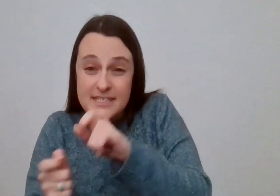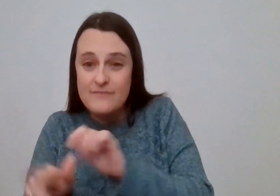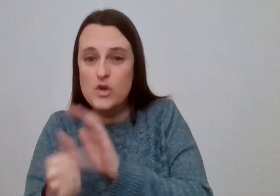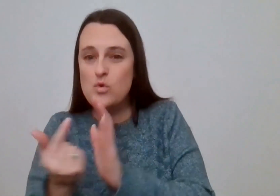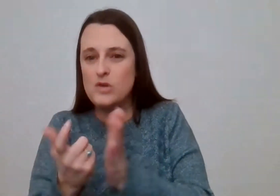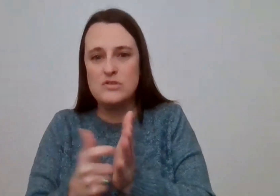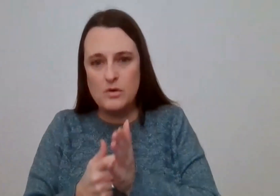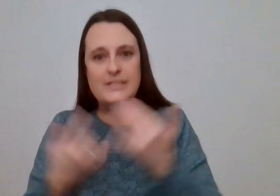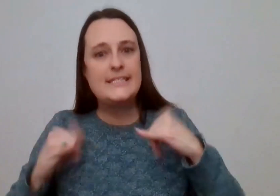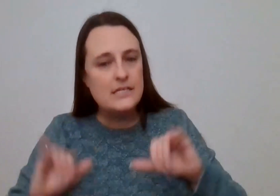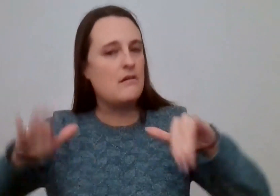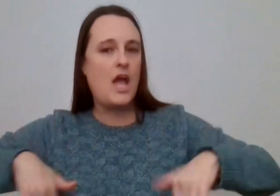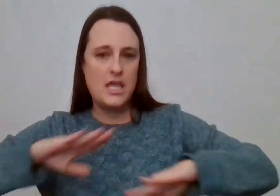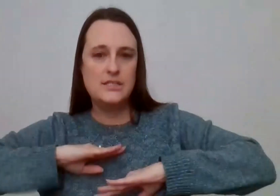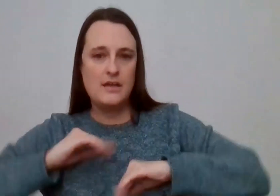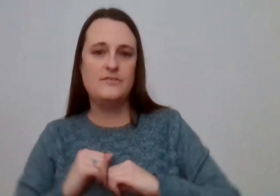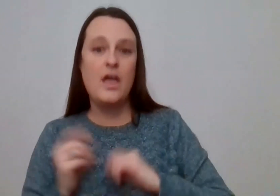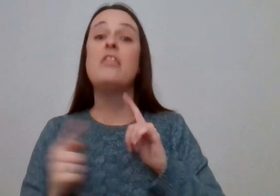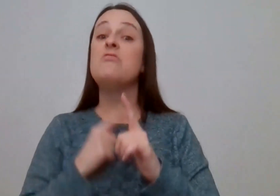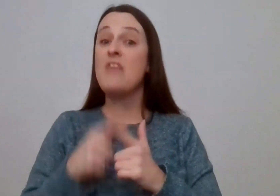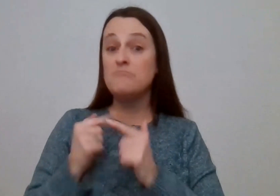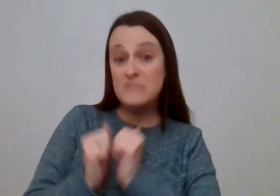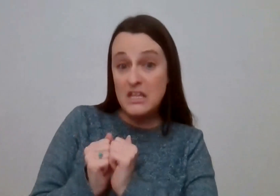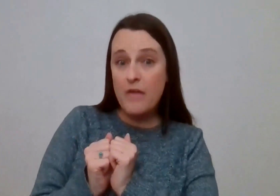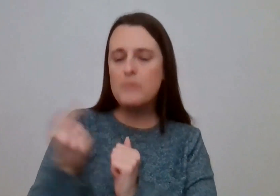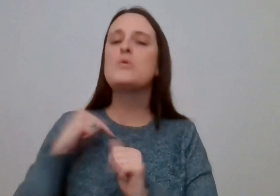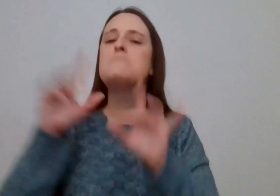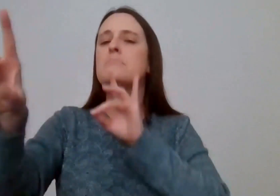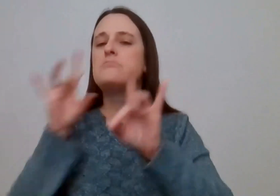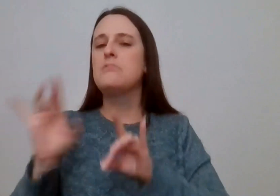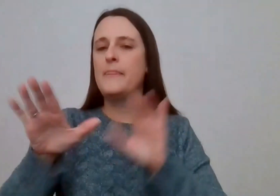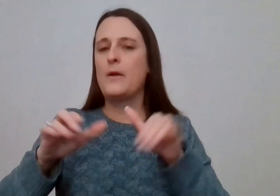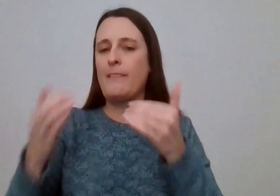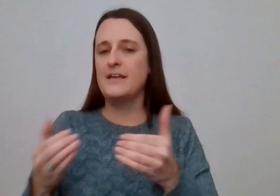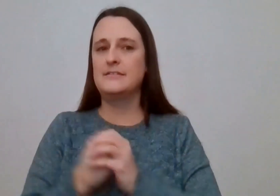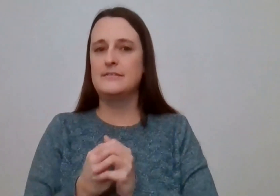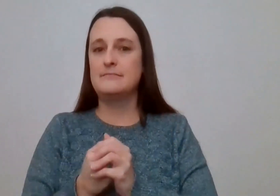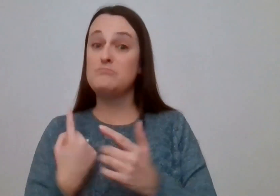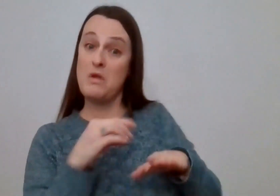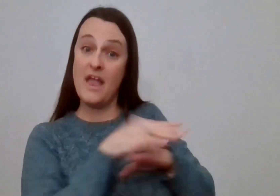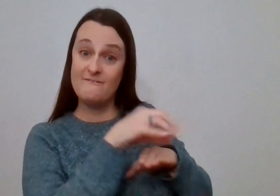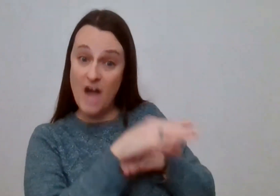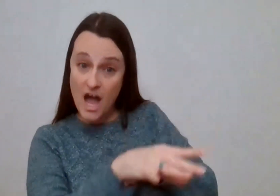need to meet and then we select courses with them so there's advisement there is discussion there's